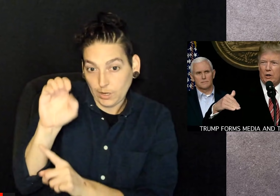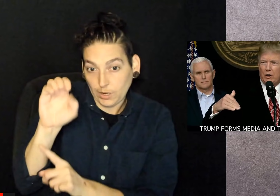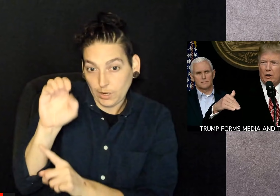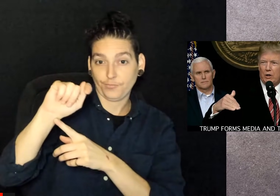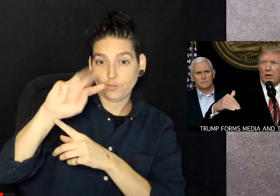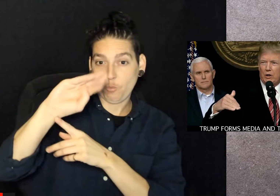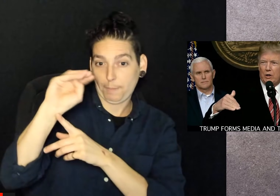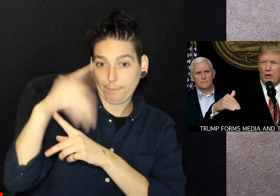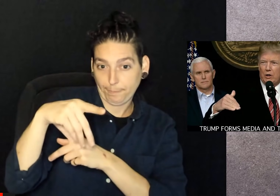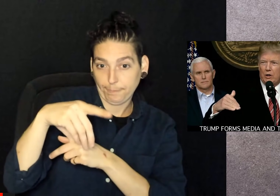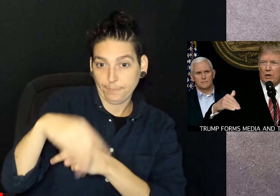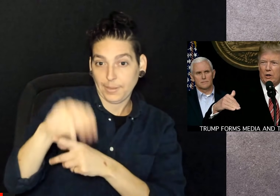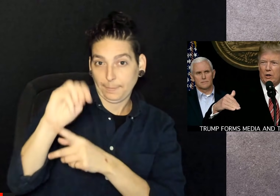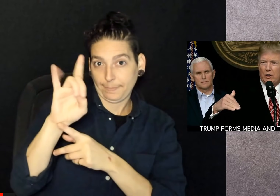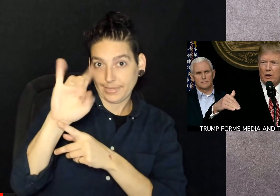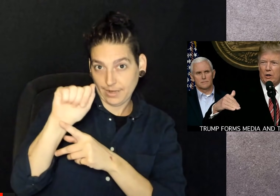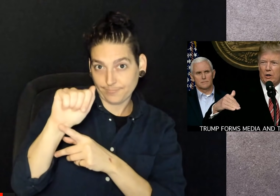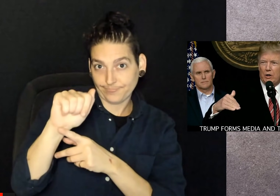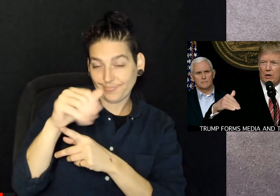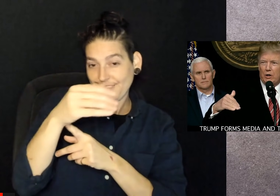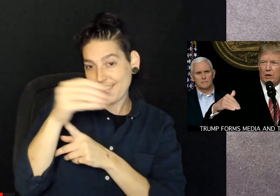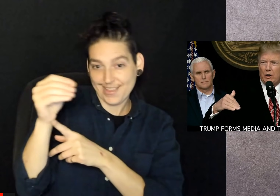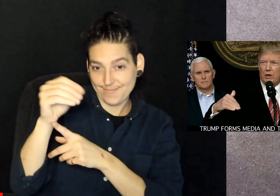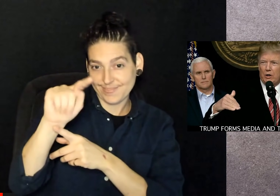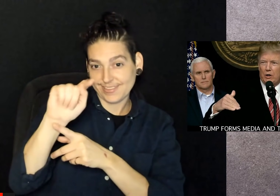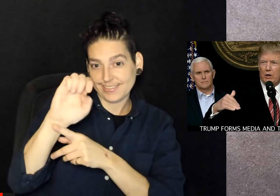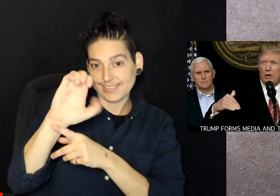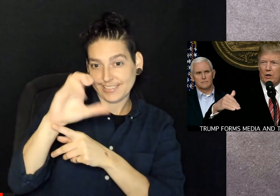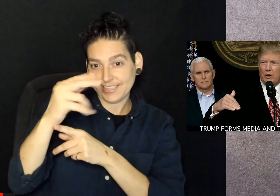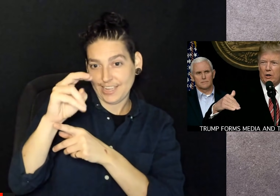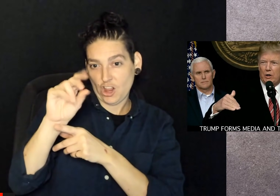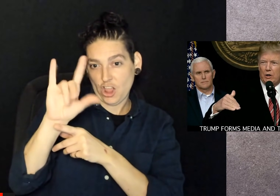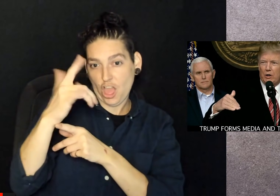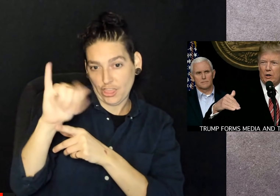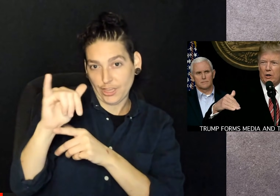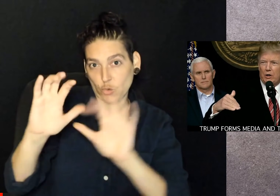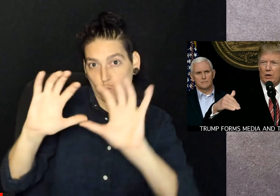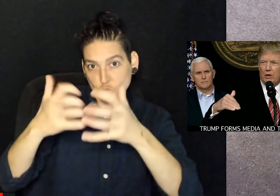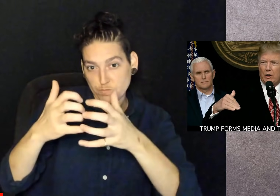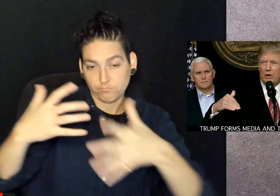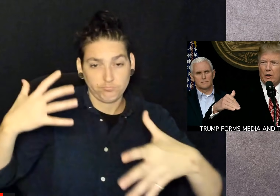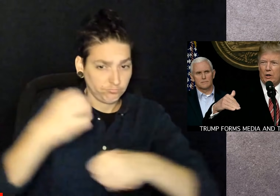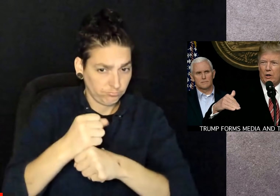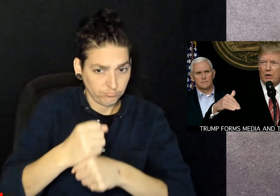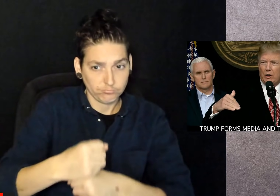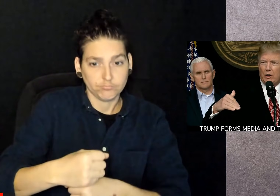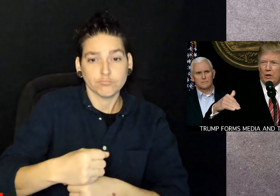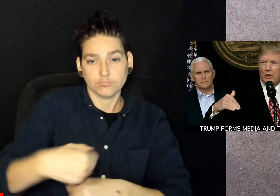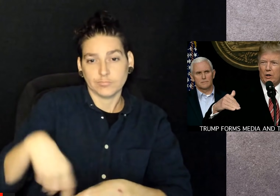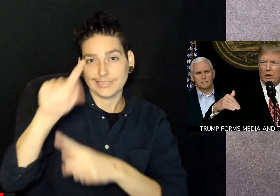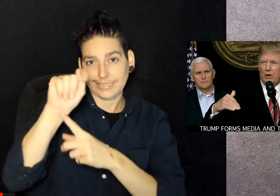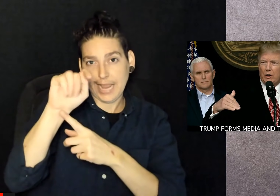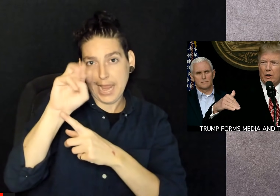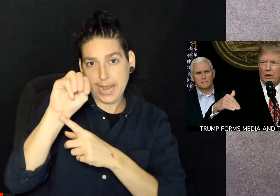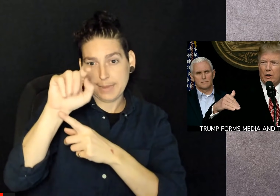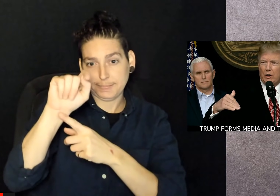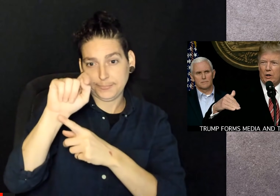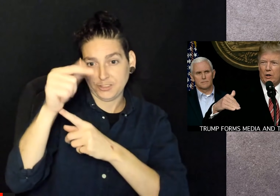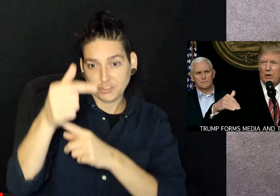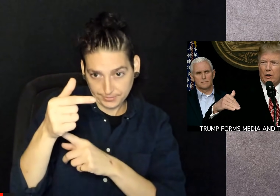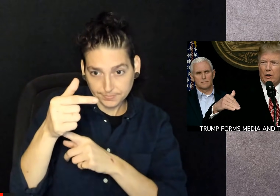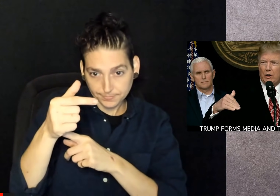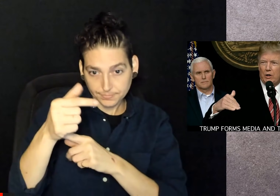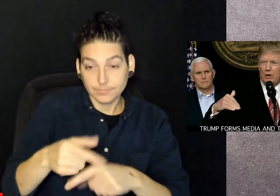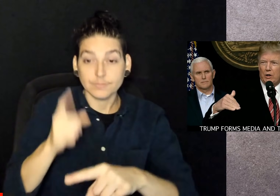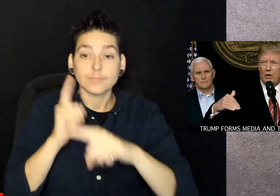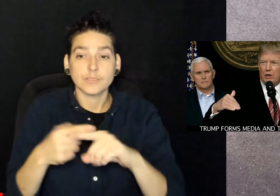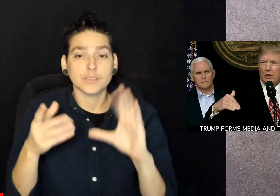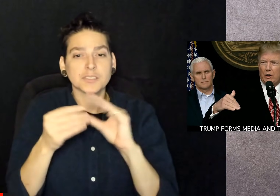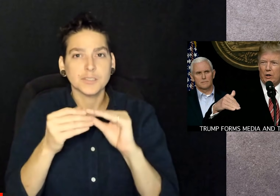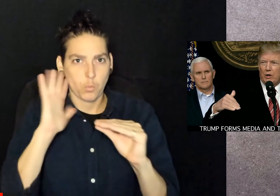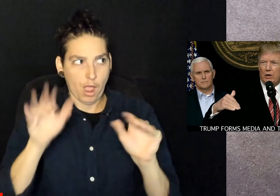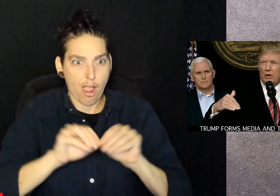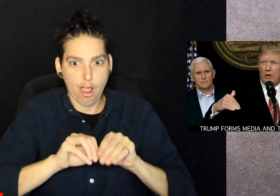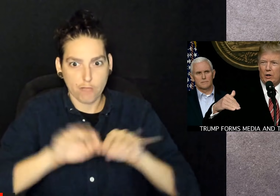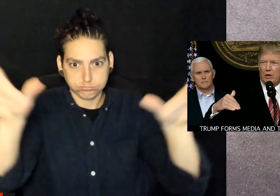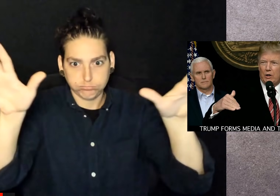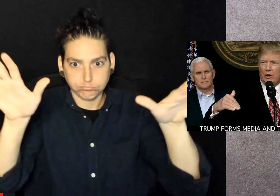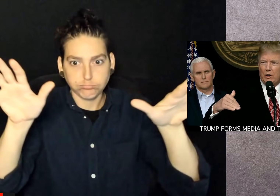his own social media network called Trump media and technology group or TMTG and he